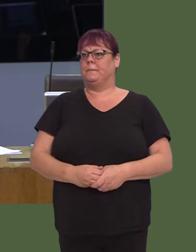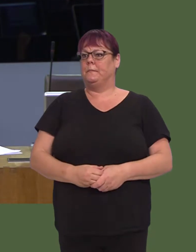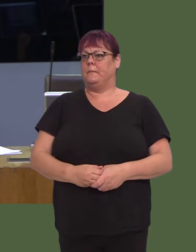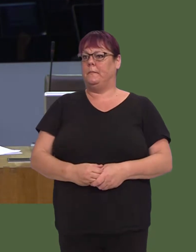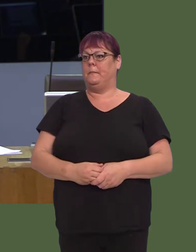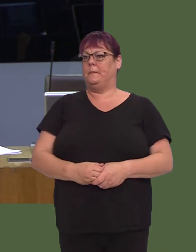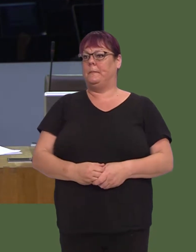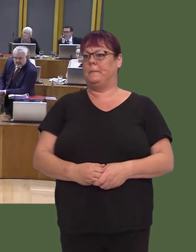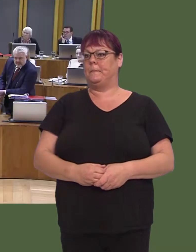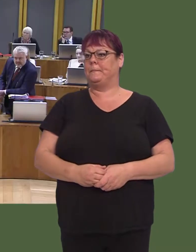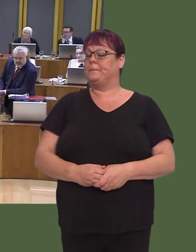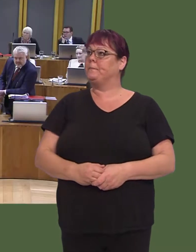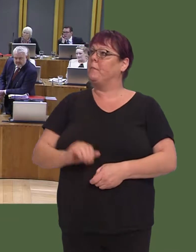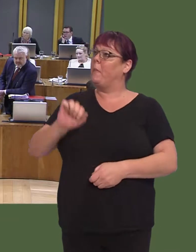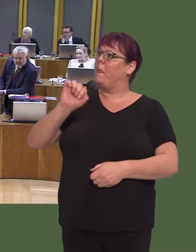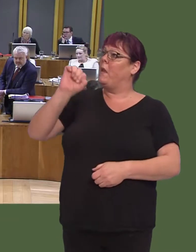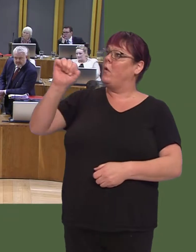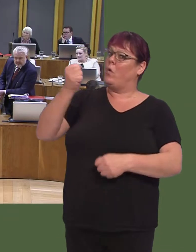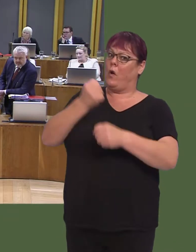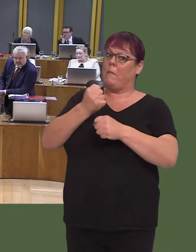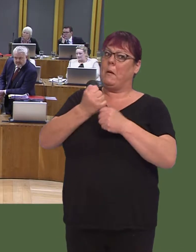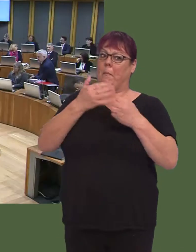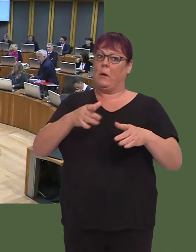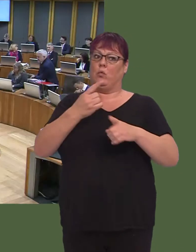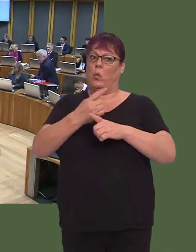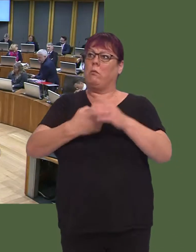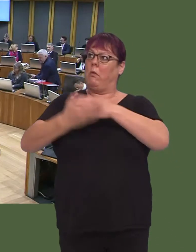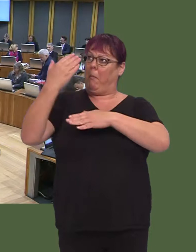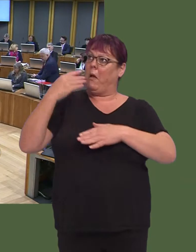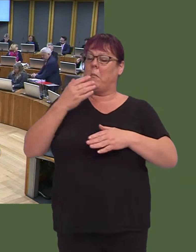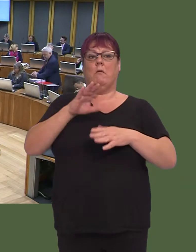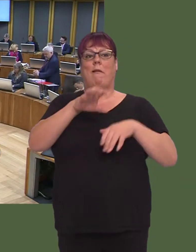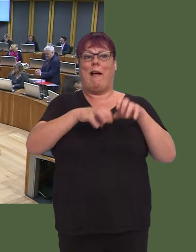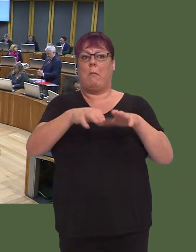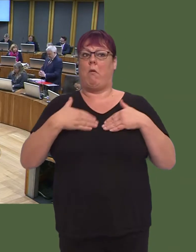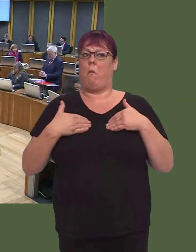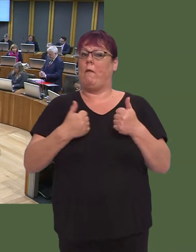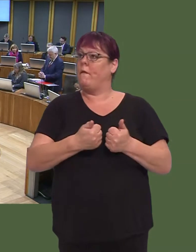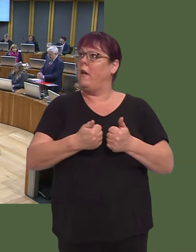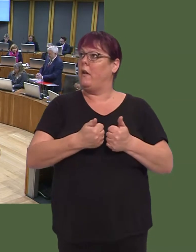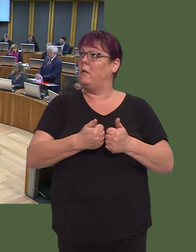Your Government has talked about animal welfare in the past and, to be fair, you have done